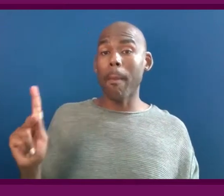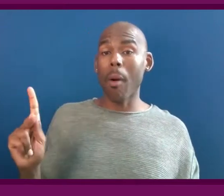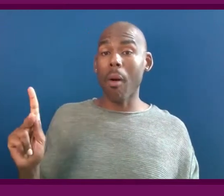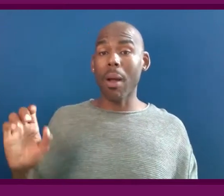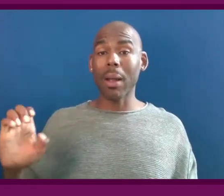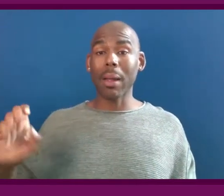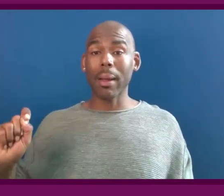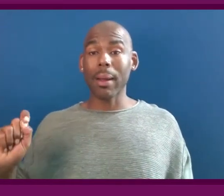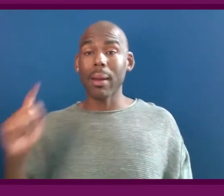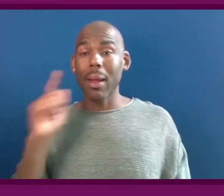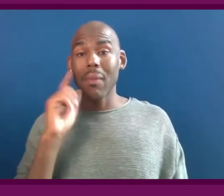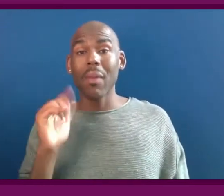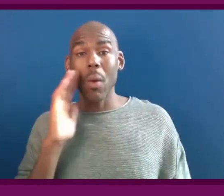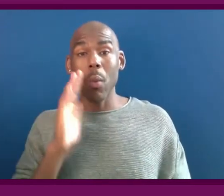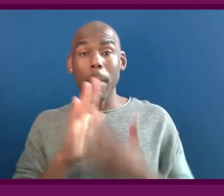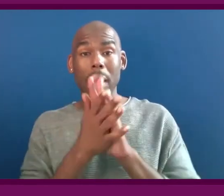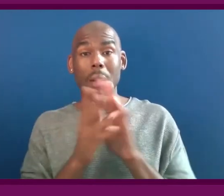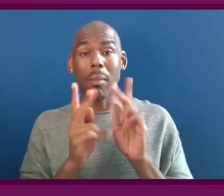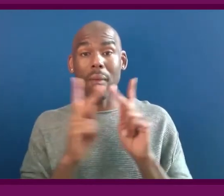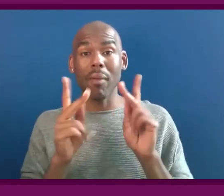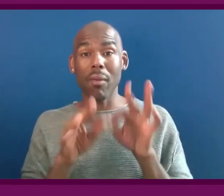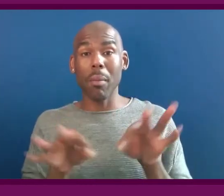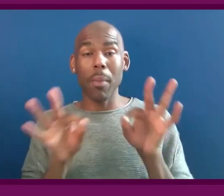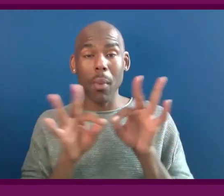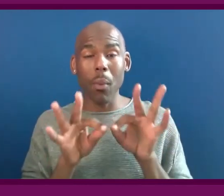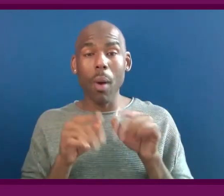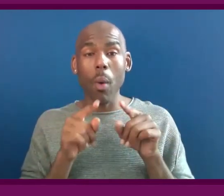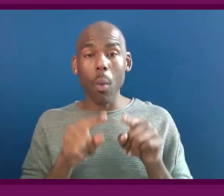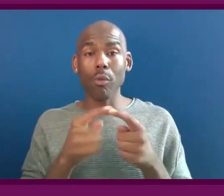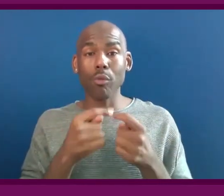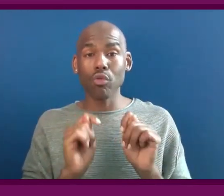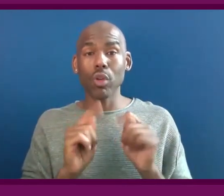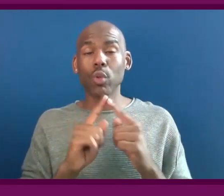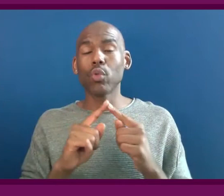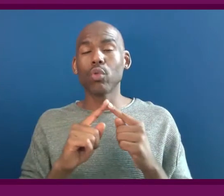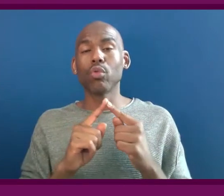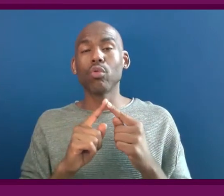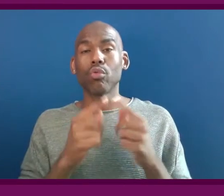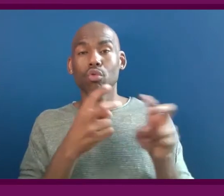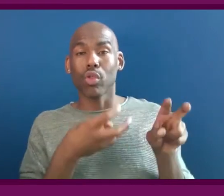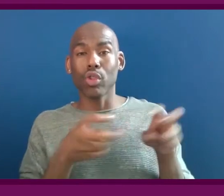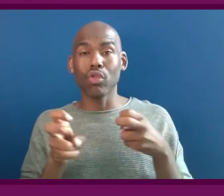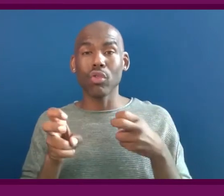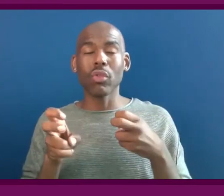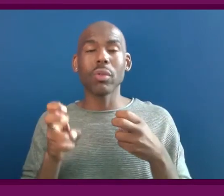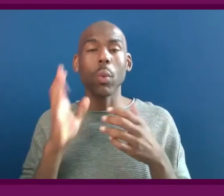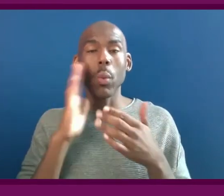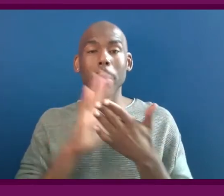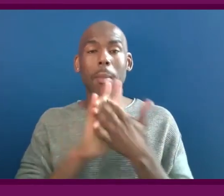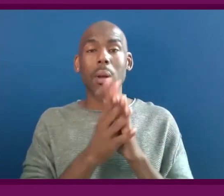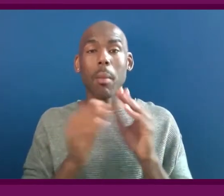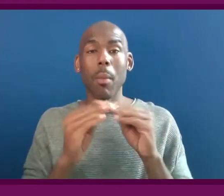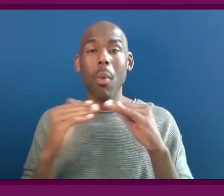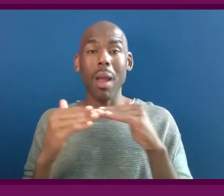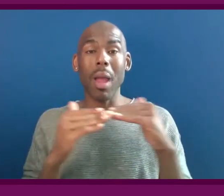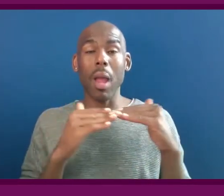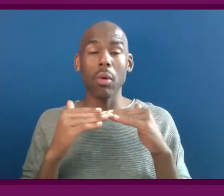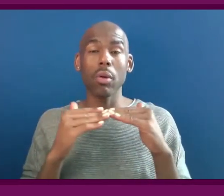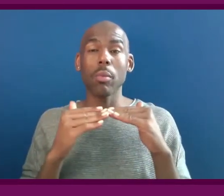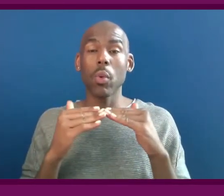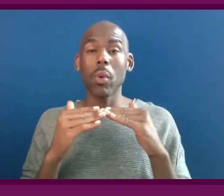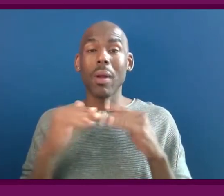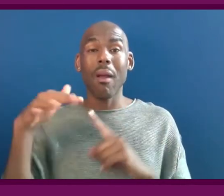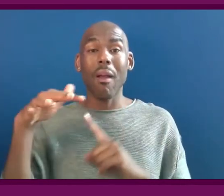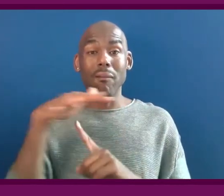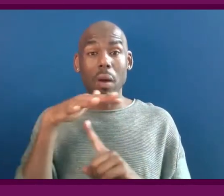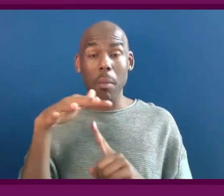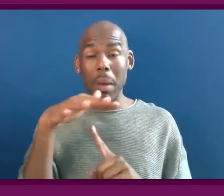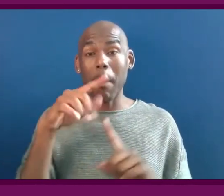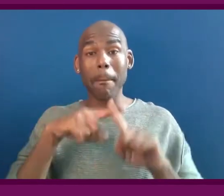very important as we try and transition back to what I hope is a more equitable labor environment,